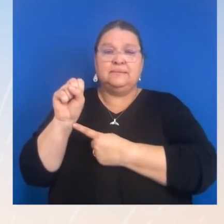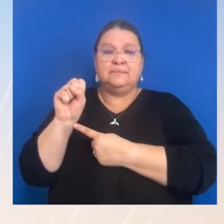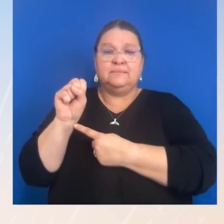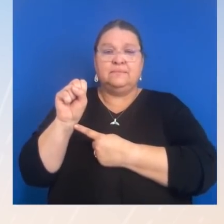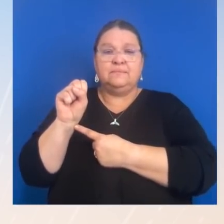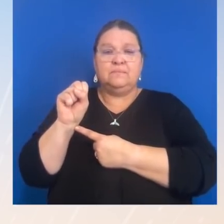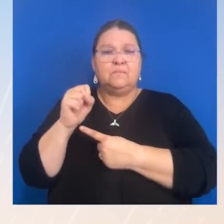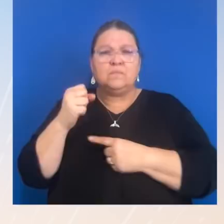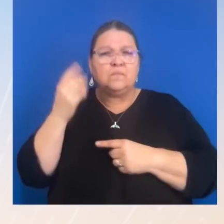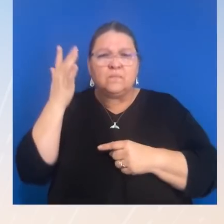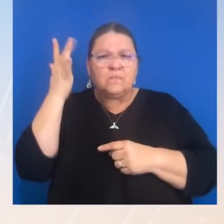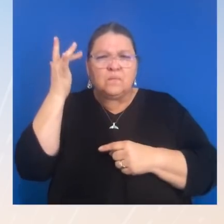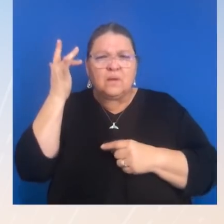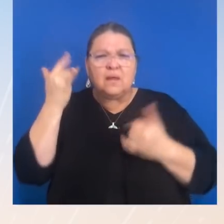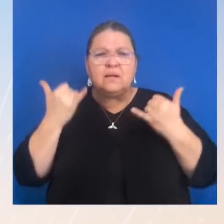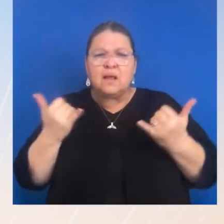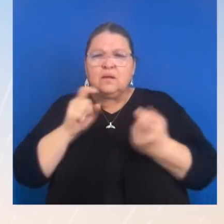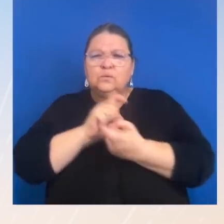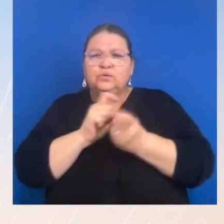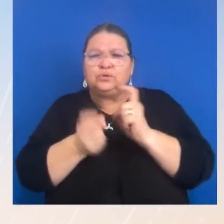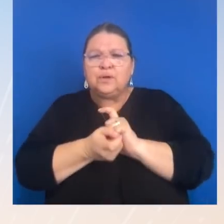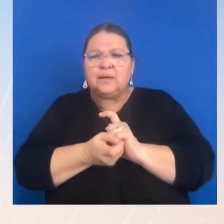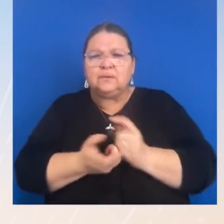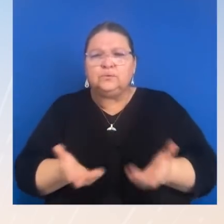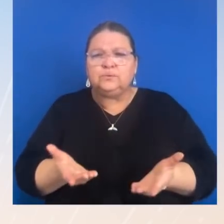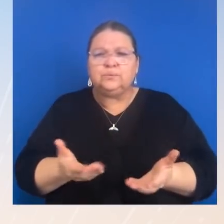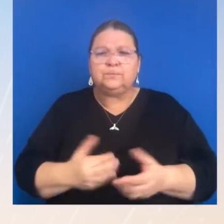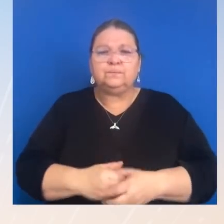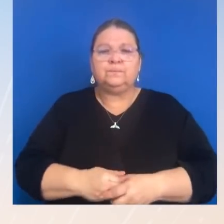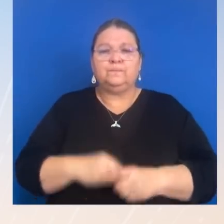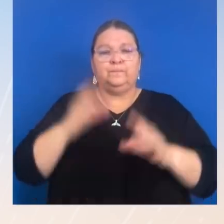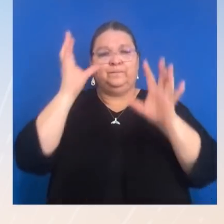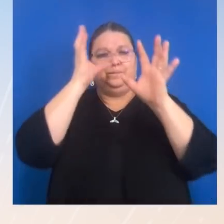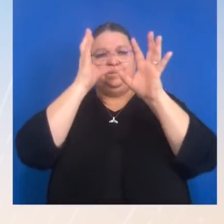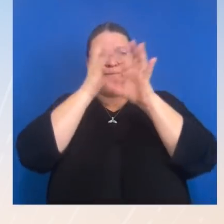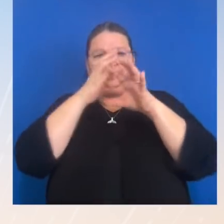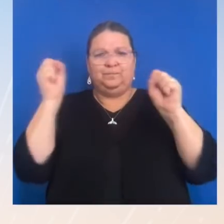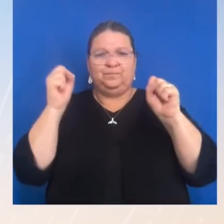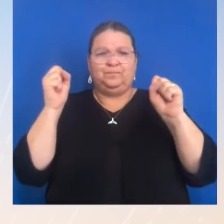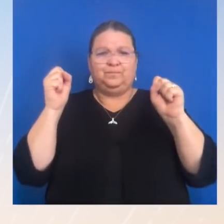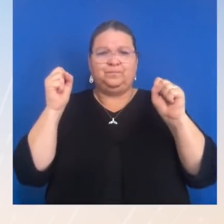just a few weeks ago -- several weeks ago. It's all running together at this point in time.